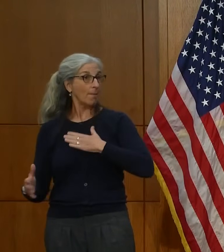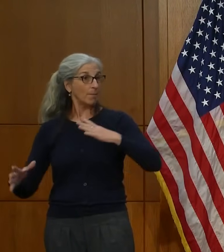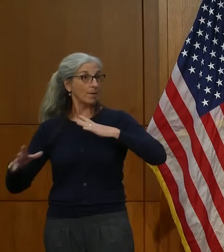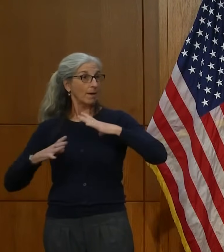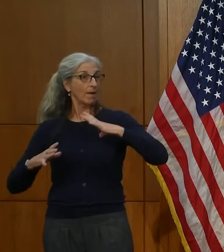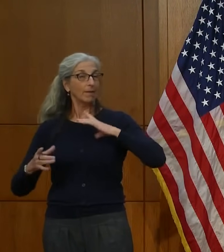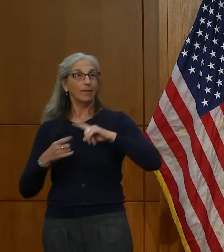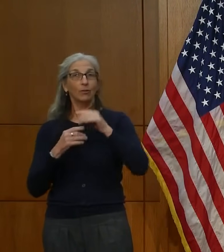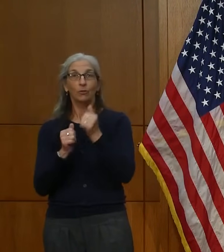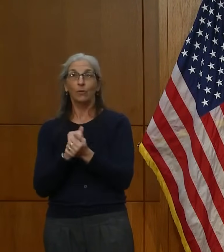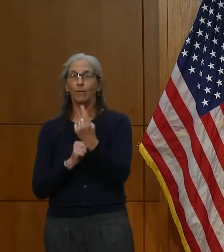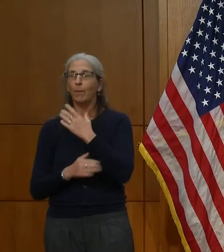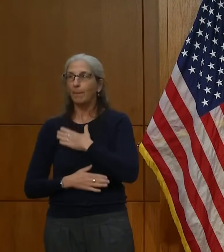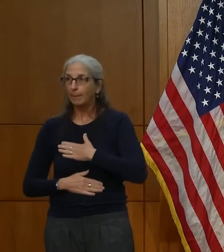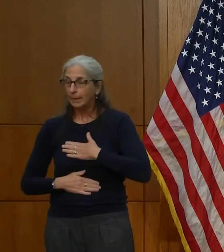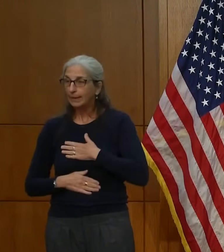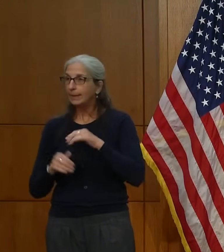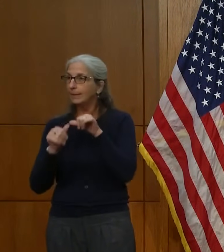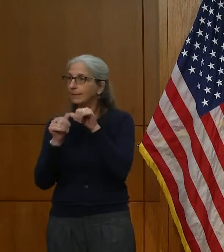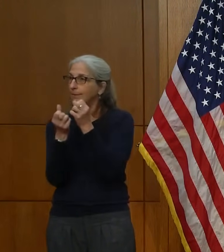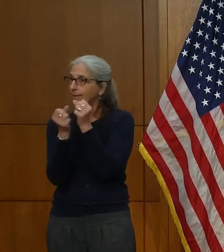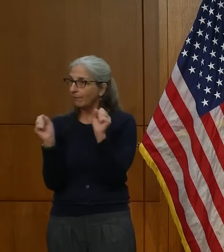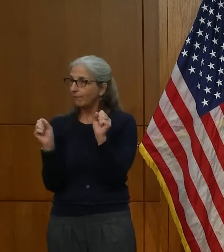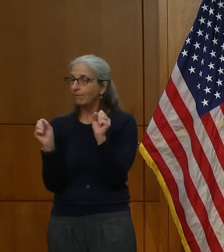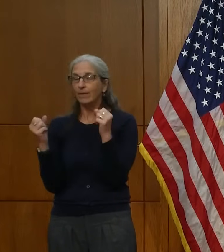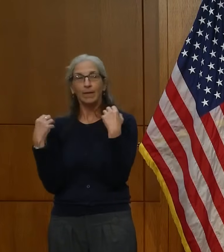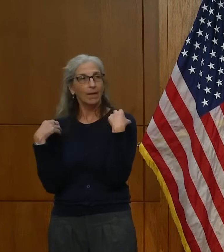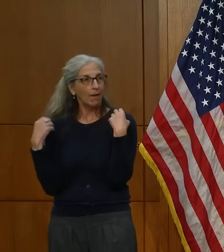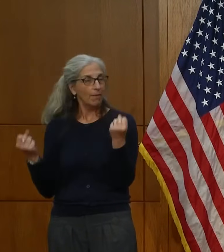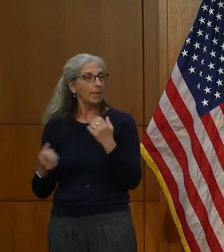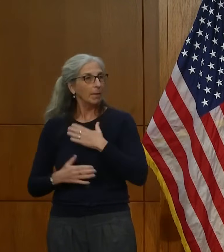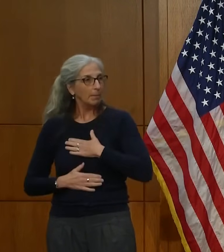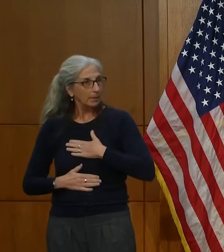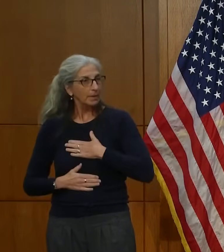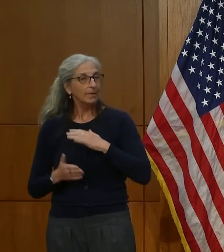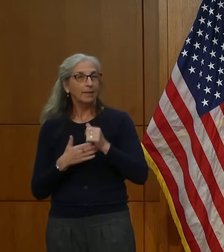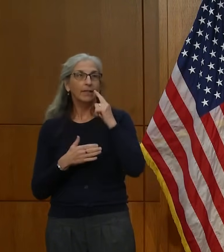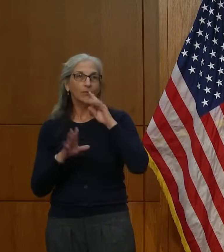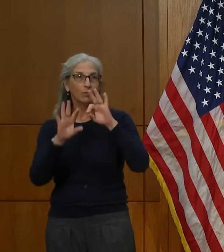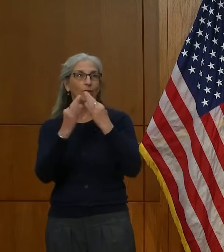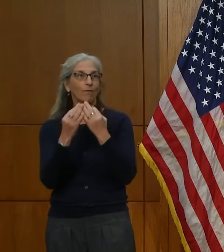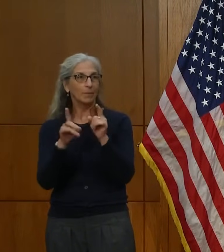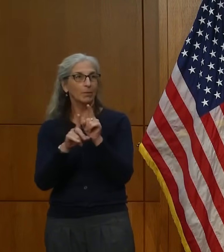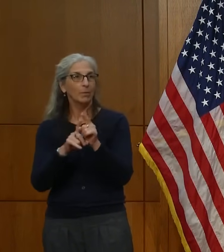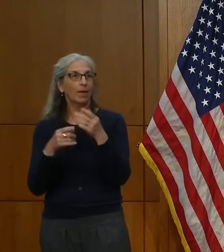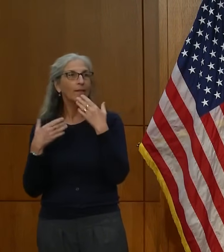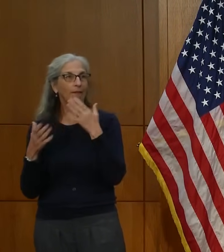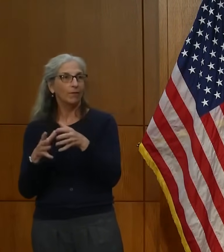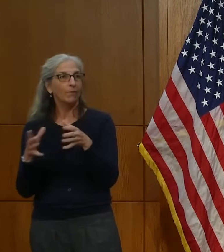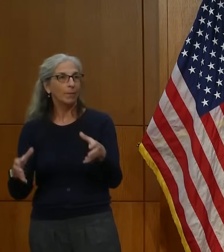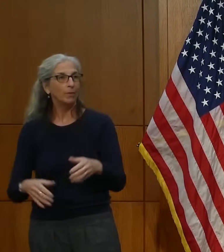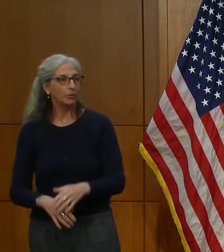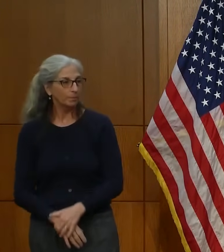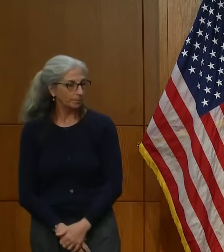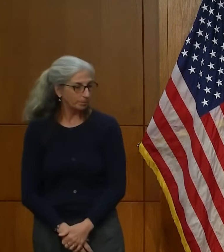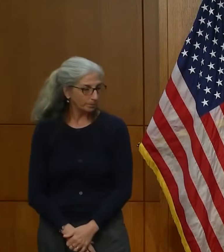COMMONWEALTH, AND IN THE MEANTIME, HAPPY HOLIDAYS TO